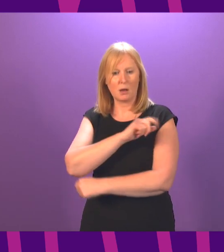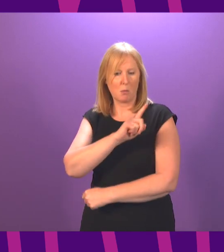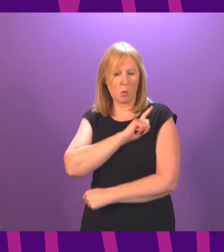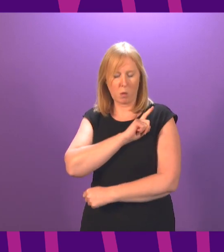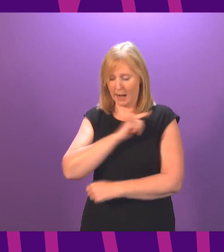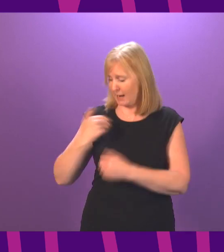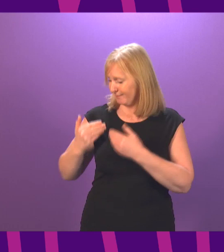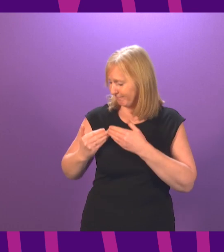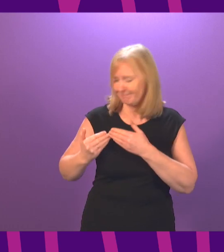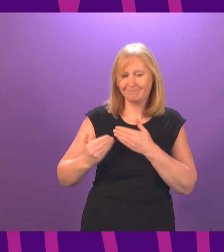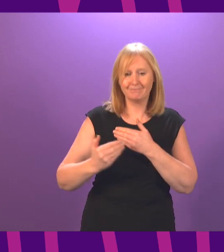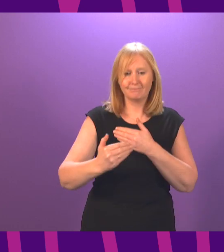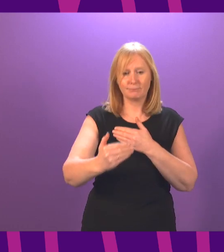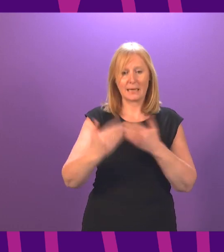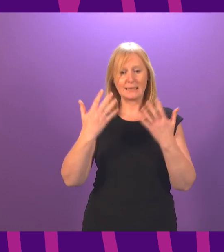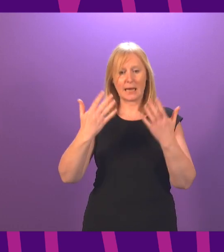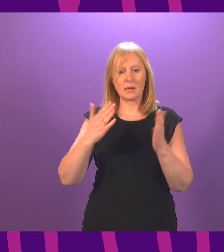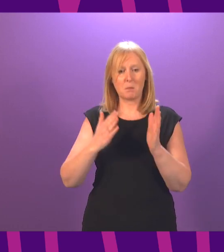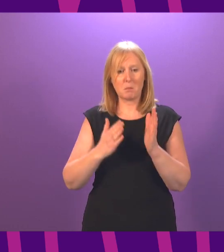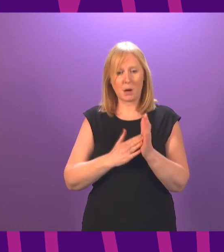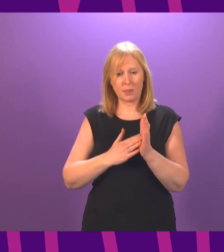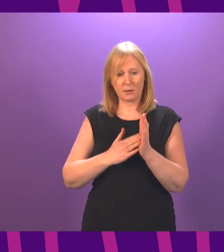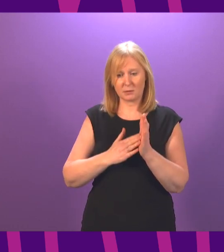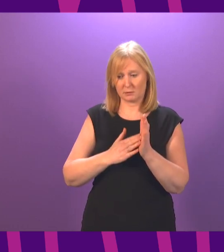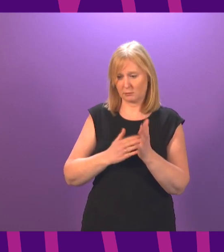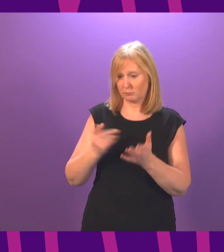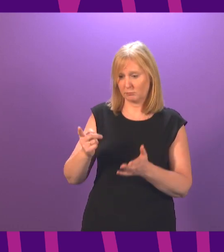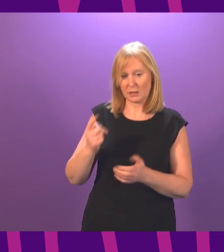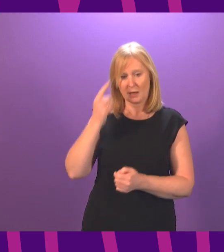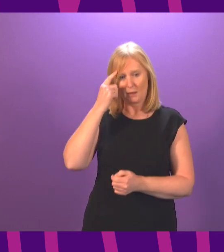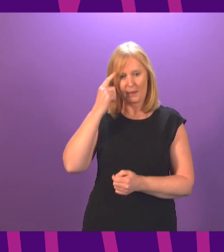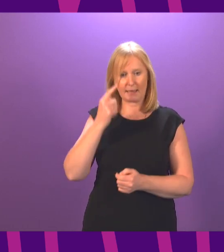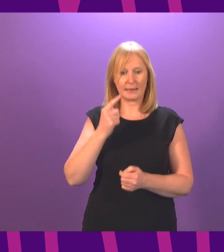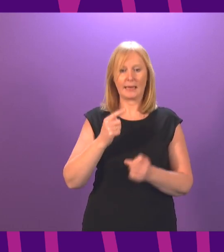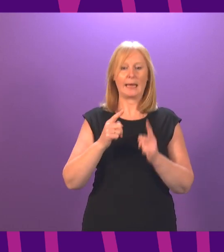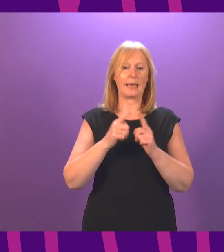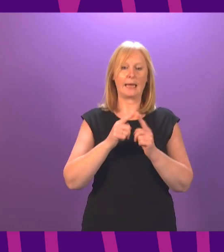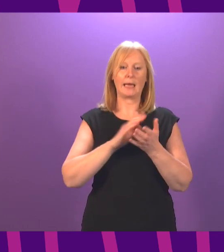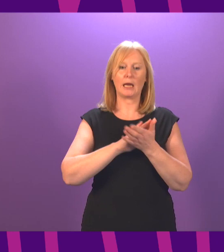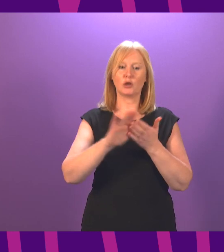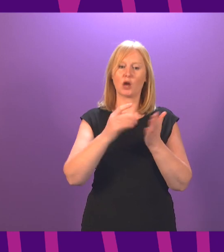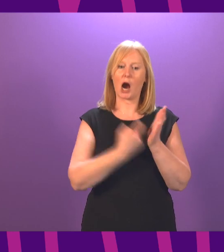10 months into the pandemic, does the First Minister think that the EHRC still finds it